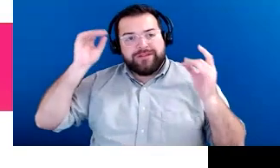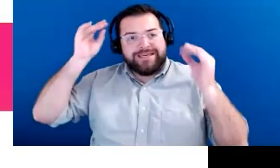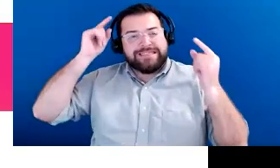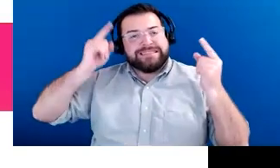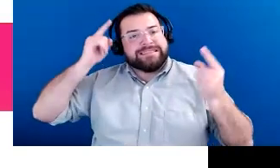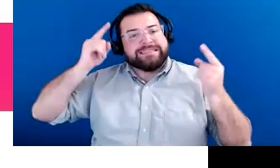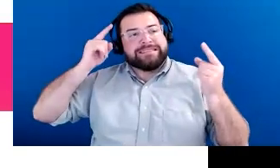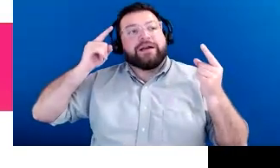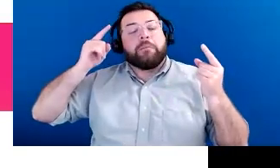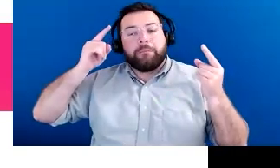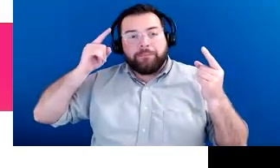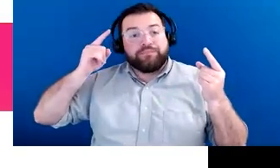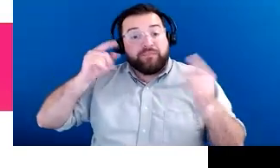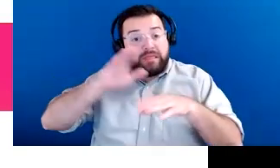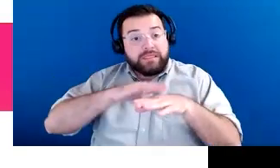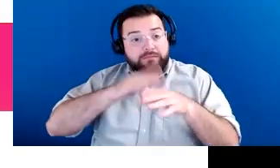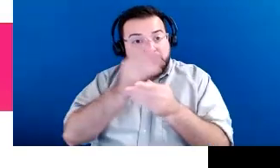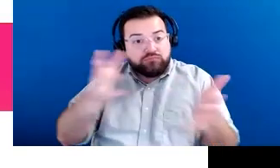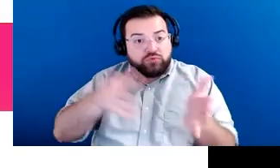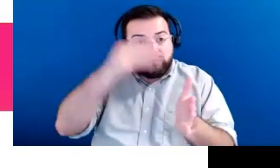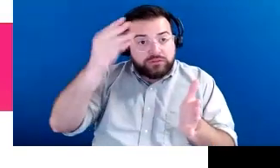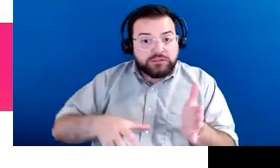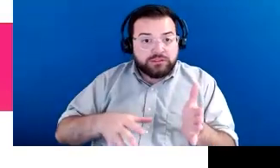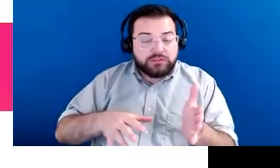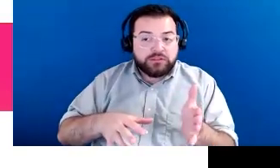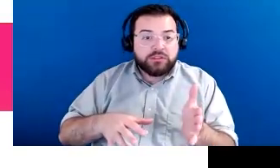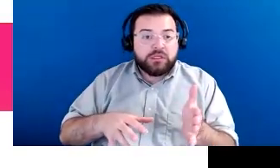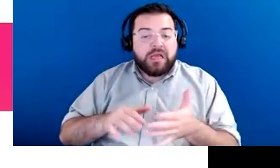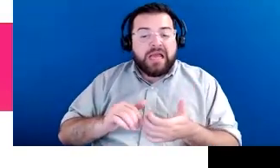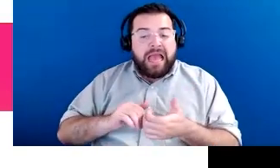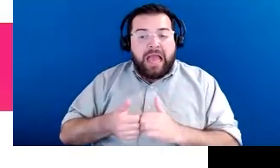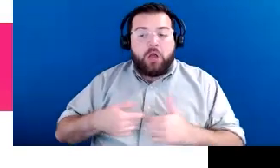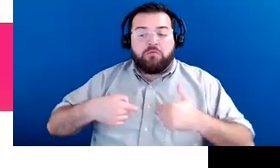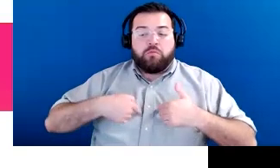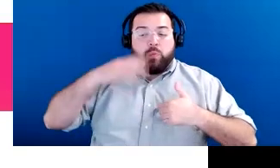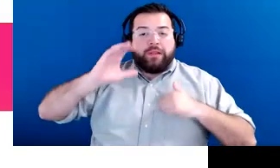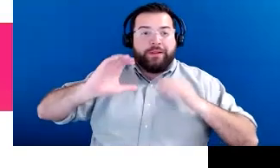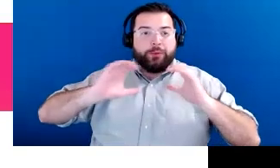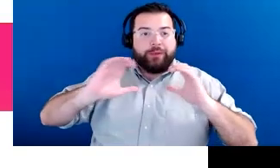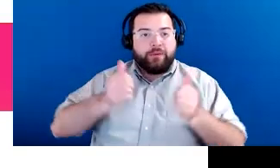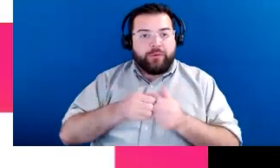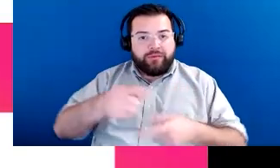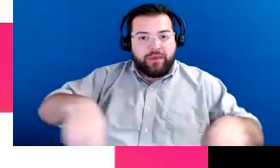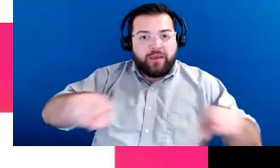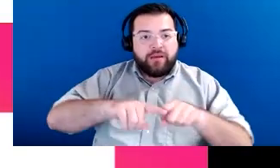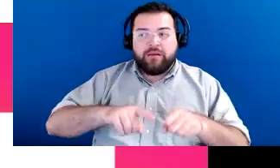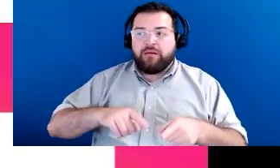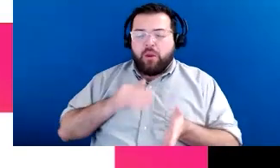letting the students know, how you are going to communicate with them, how often, what are the ways